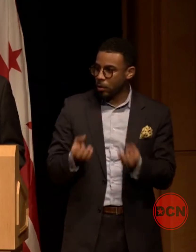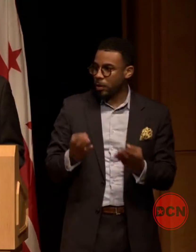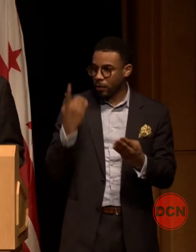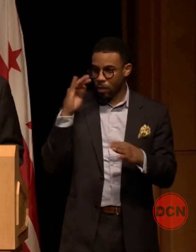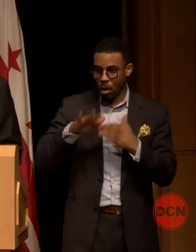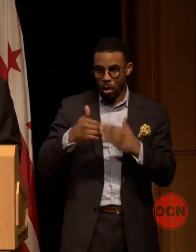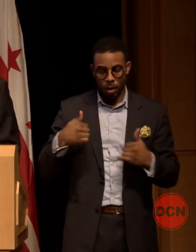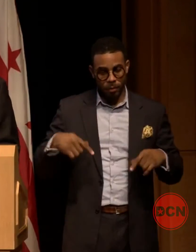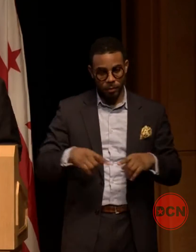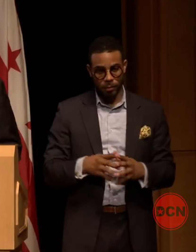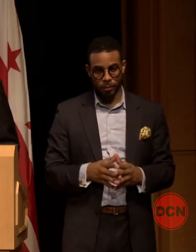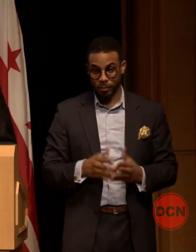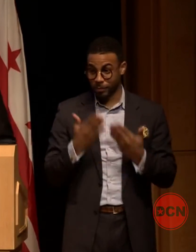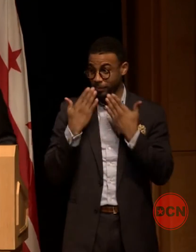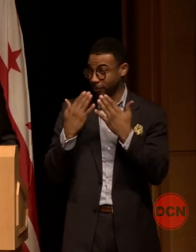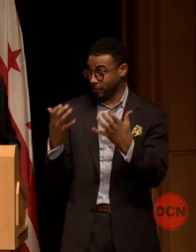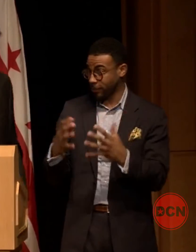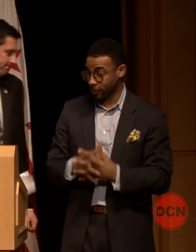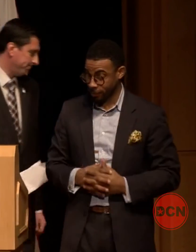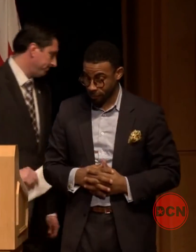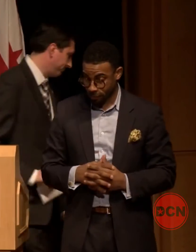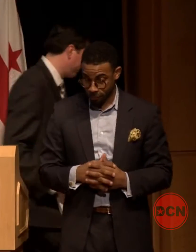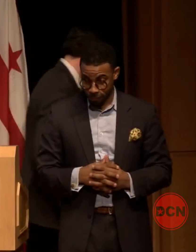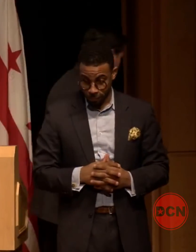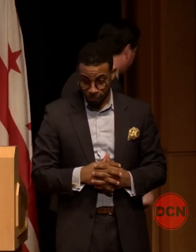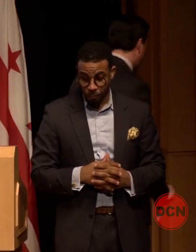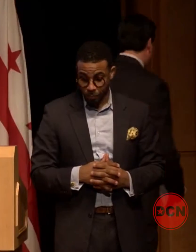OF US. THANK YOU.